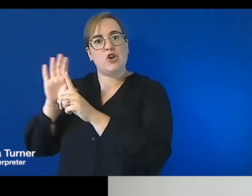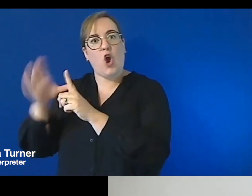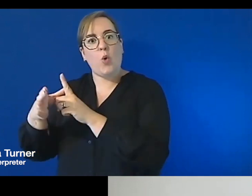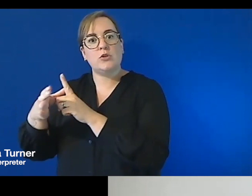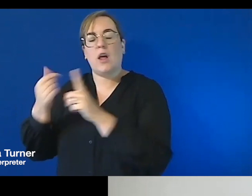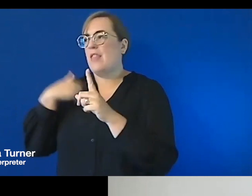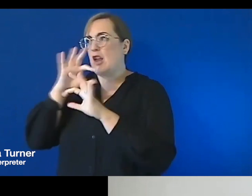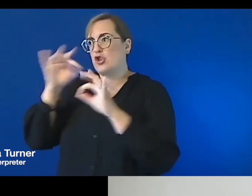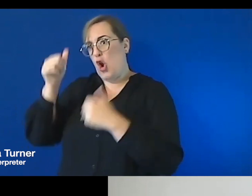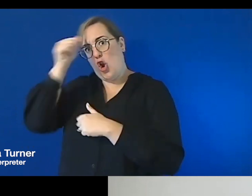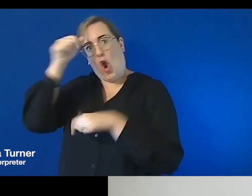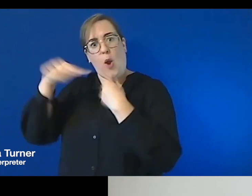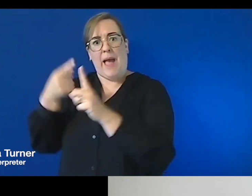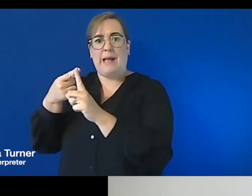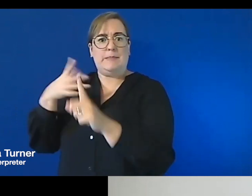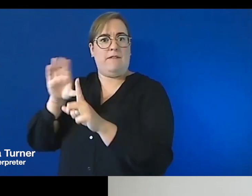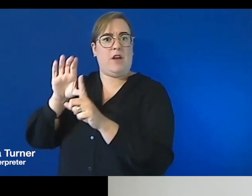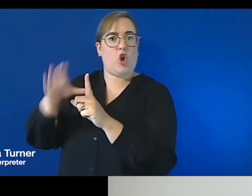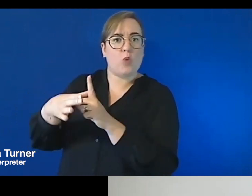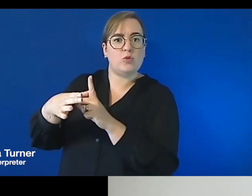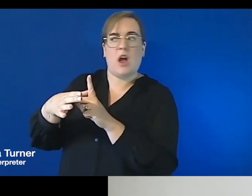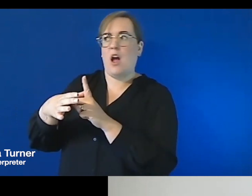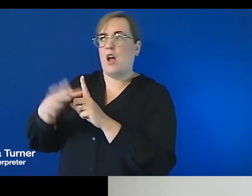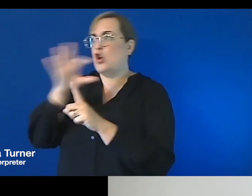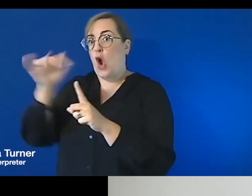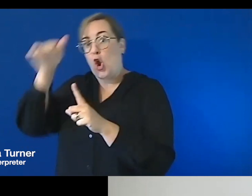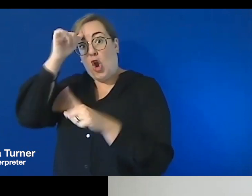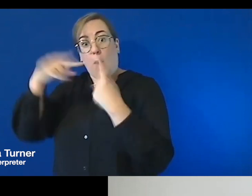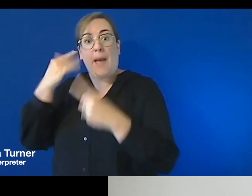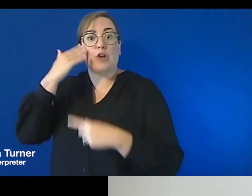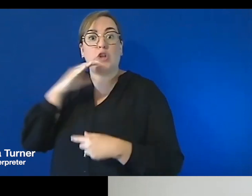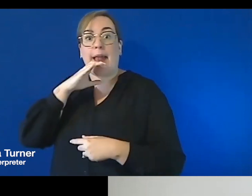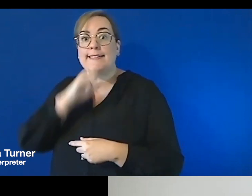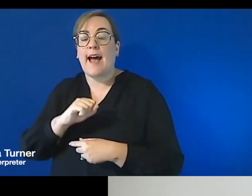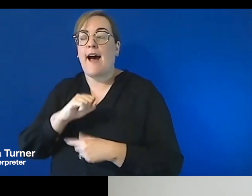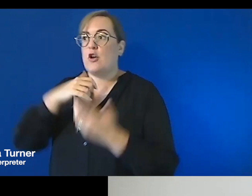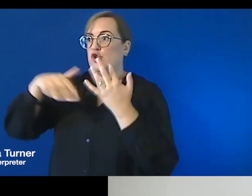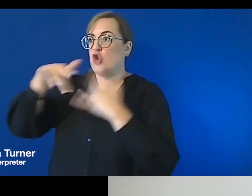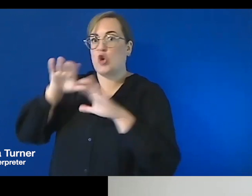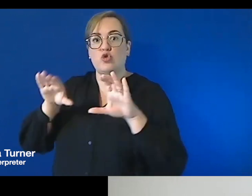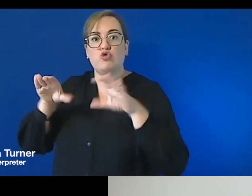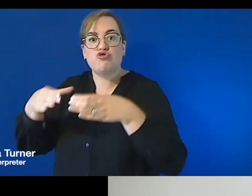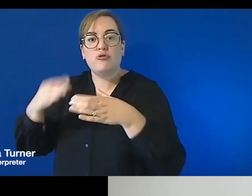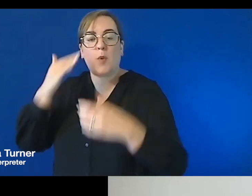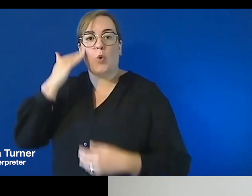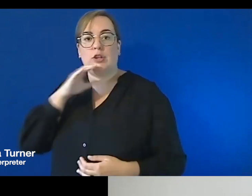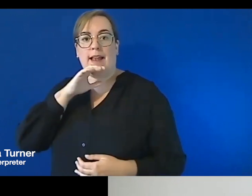cultures, genders, social groups, disabilities and that's why our technology failed in terms